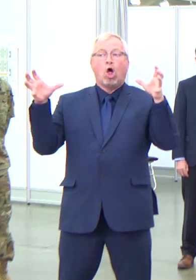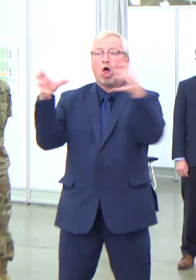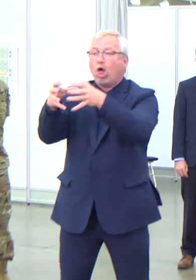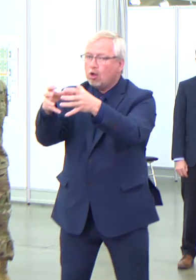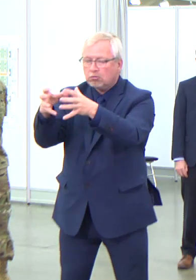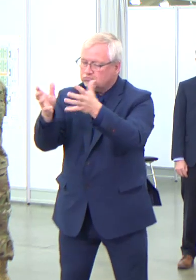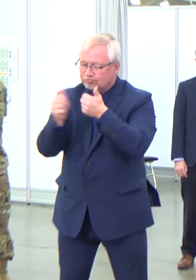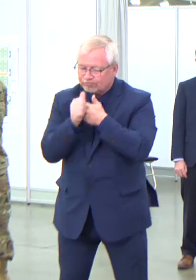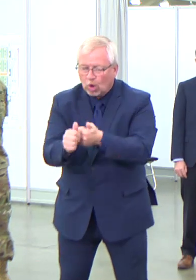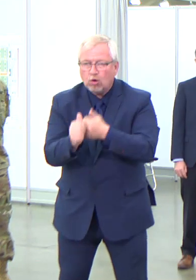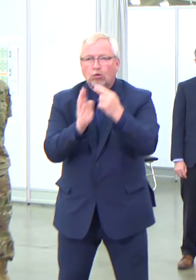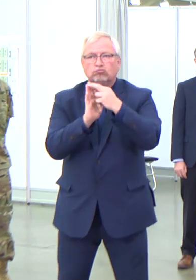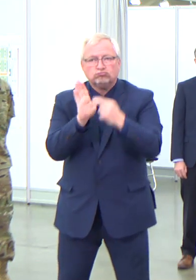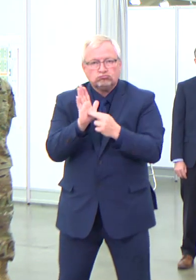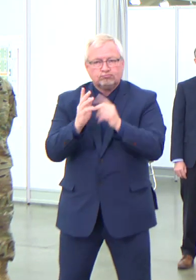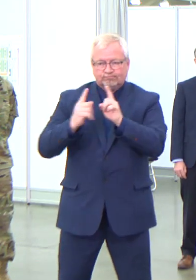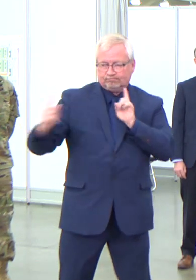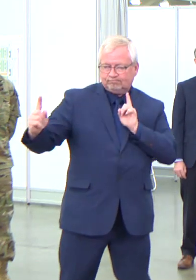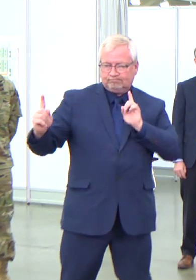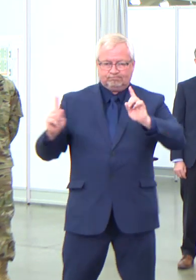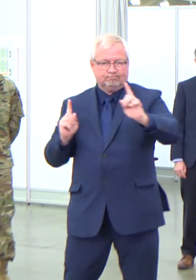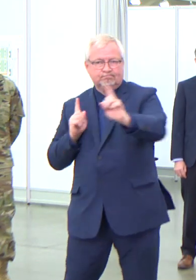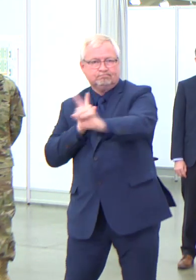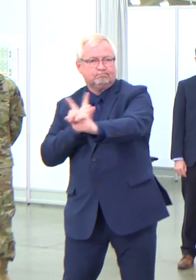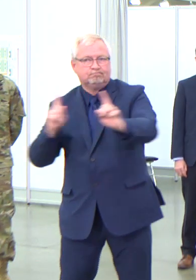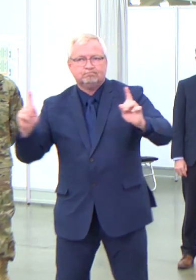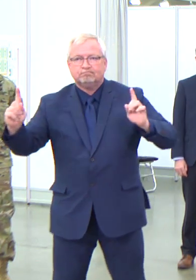avoided crowds, and practiced much-needed social distancing, which is the single most important